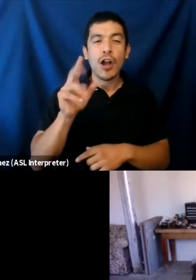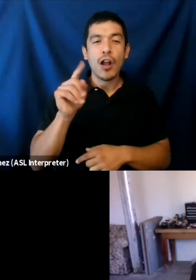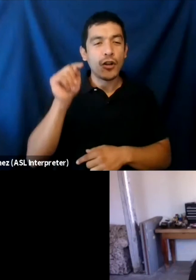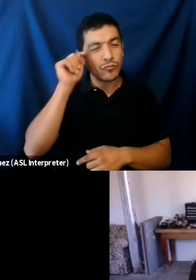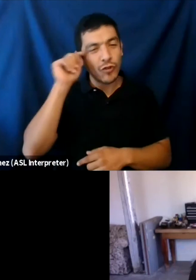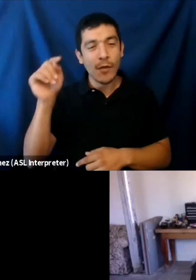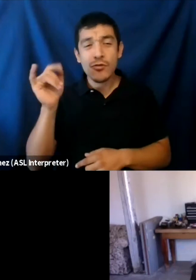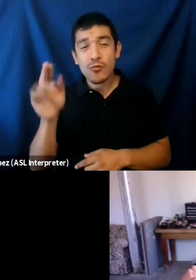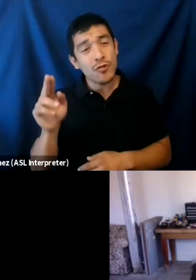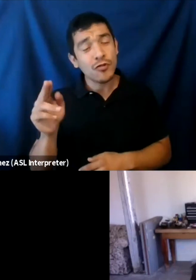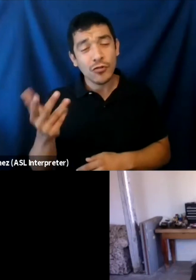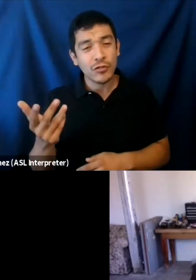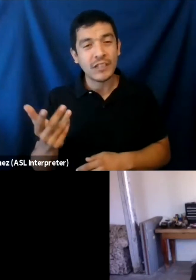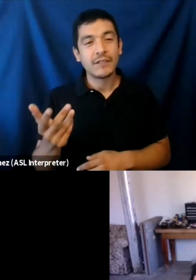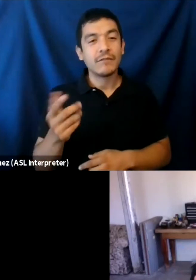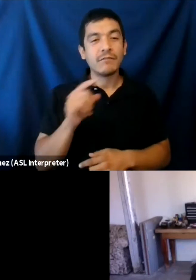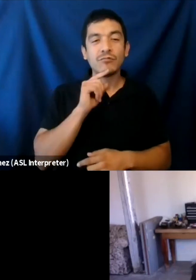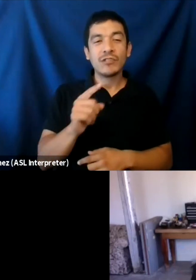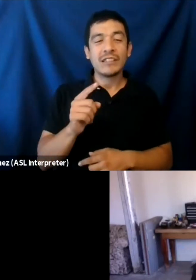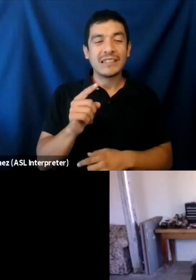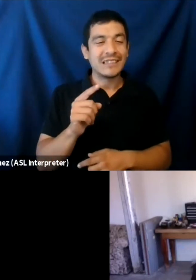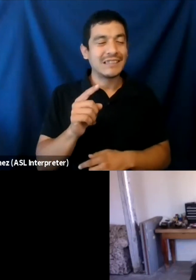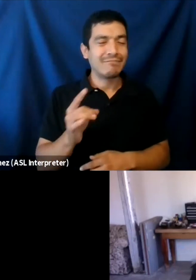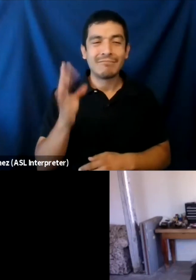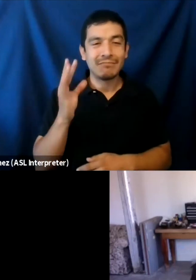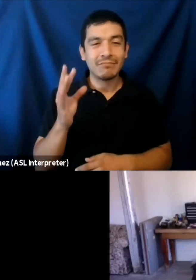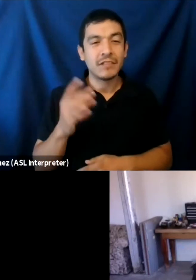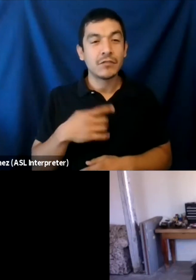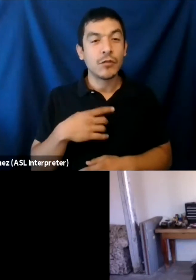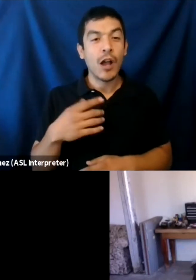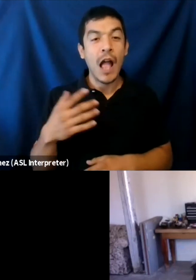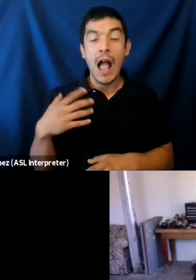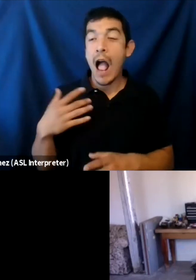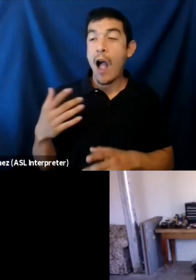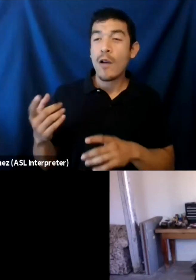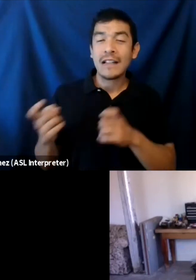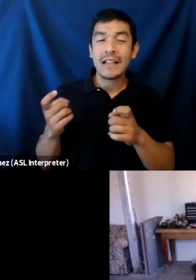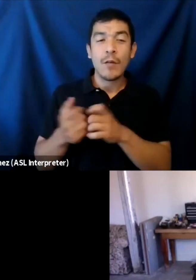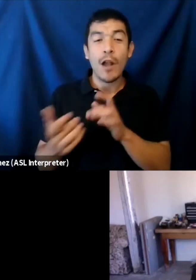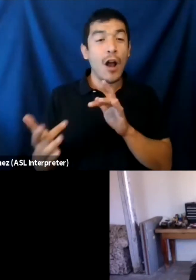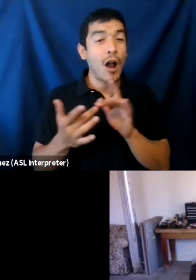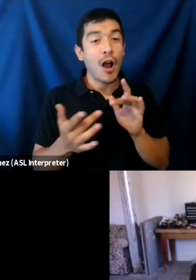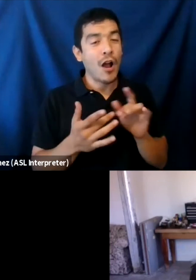and it was like truly surreal. So I was like fielding calls from Tucker Carlson to come on his show,